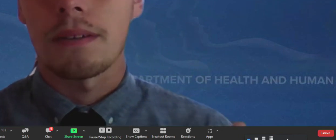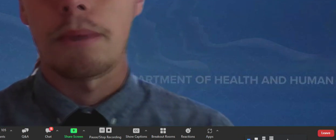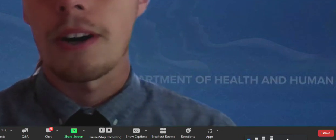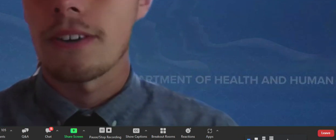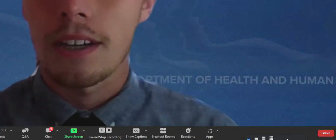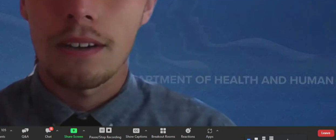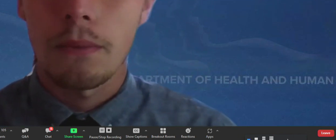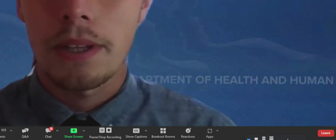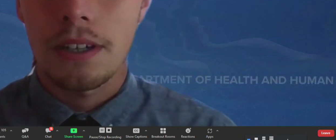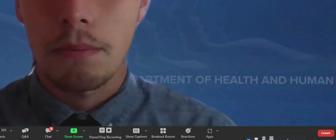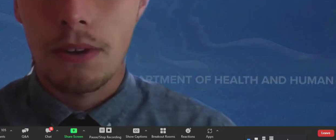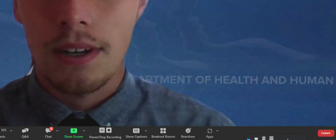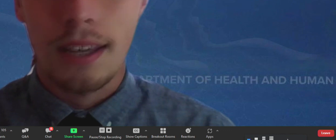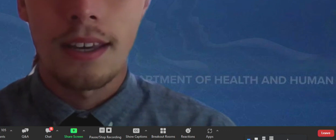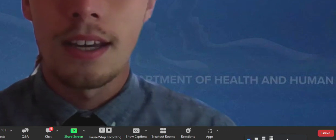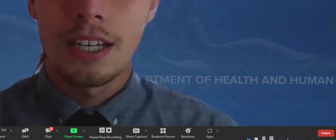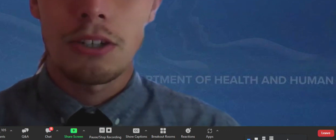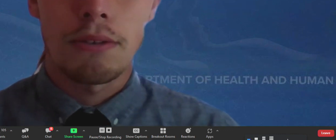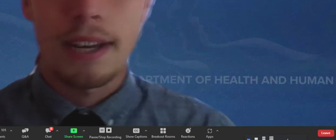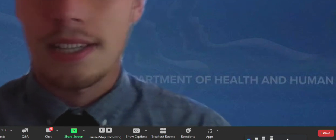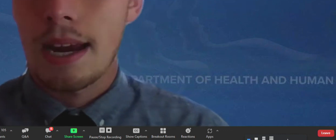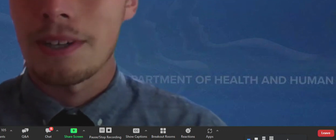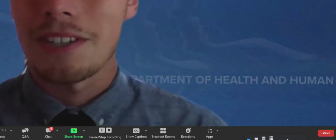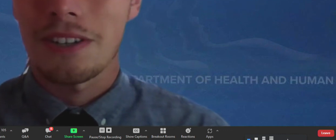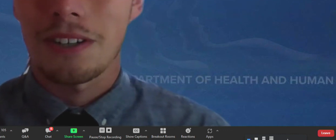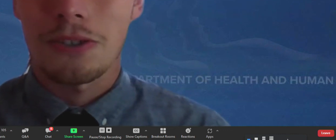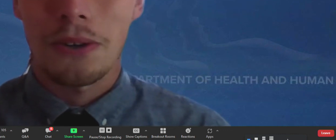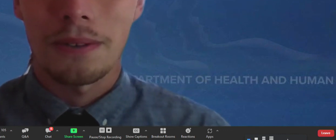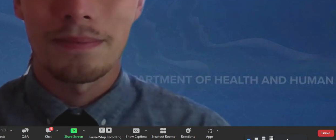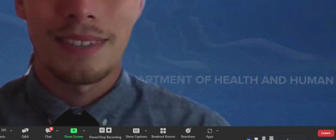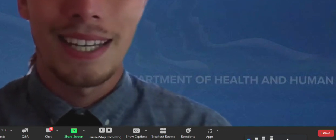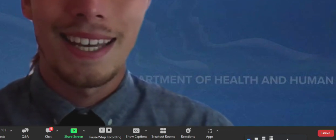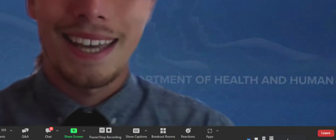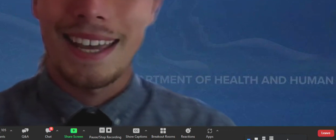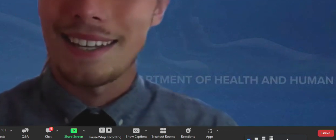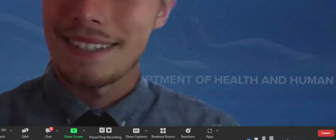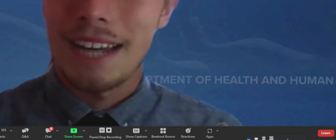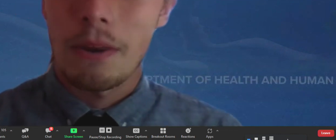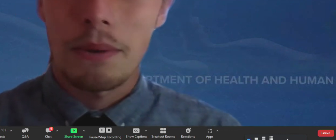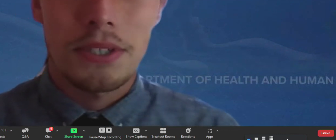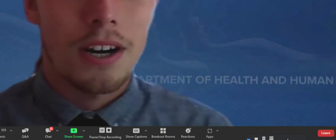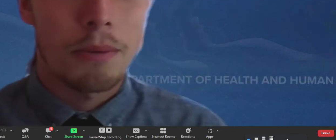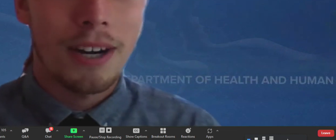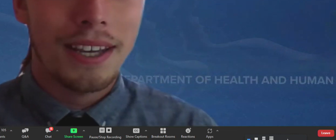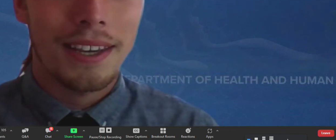on partnering with your community to advance hypertension control. And now we will start our break.